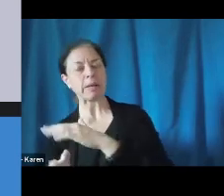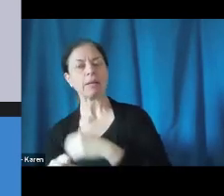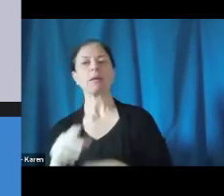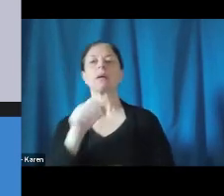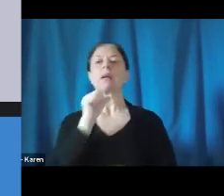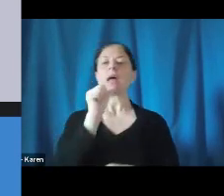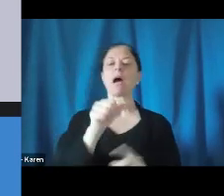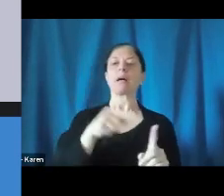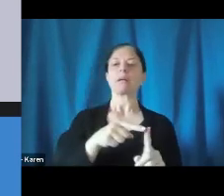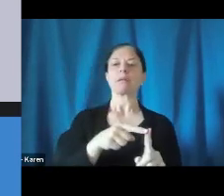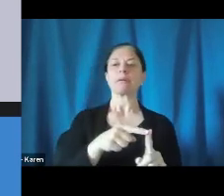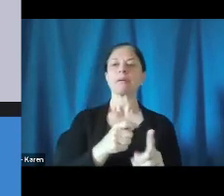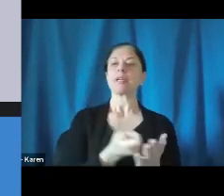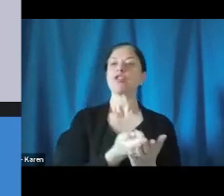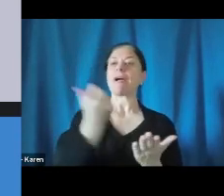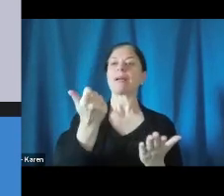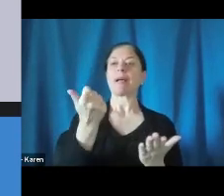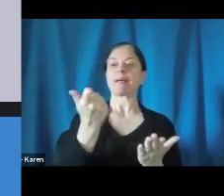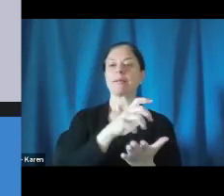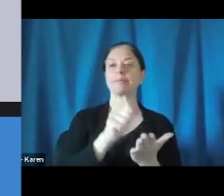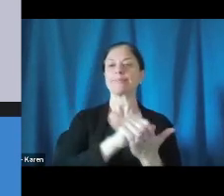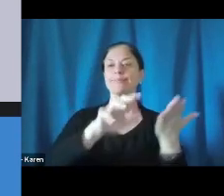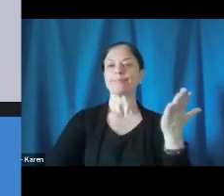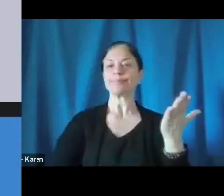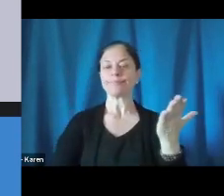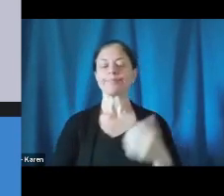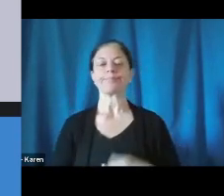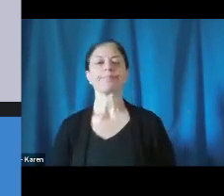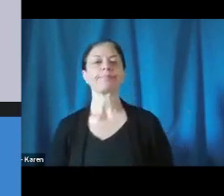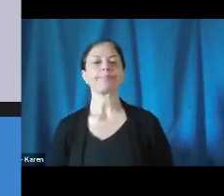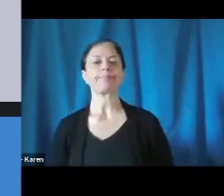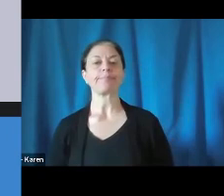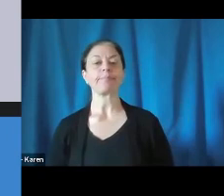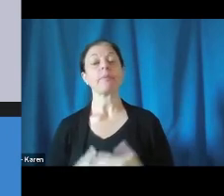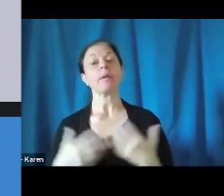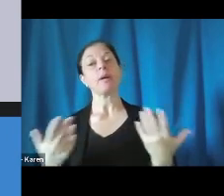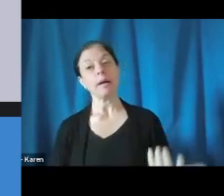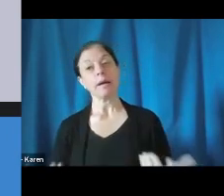than others. Disability is not something that is to be feared, and anticipated versus something that is to